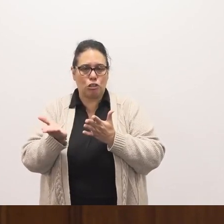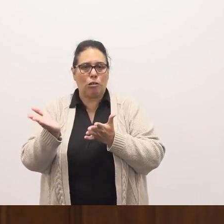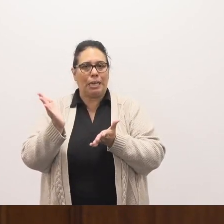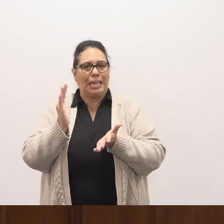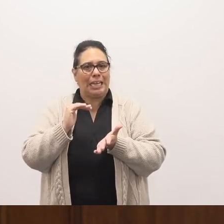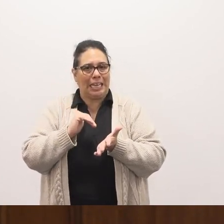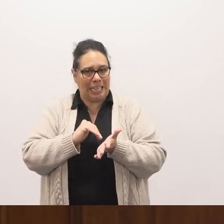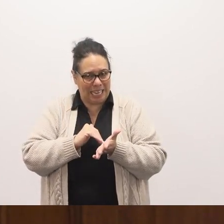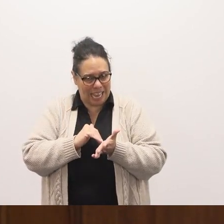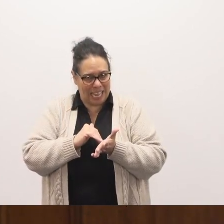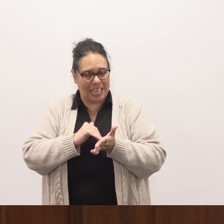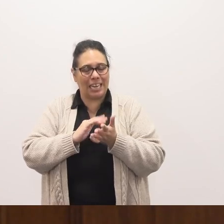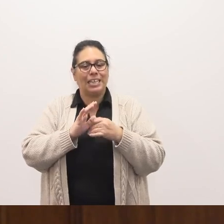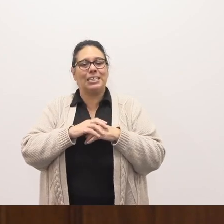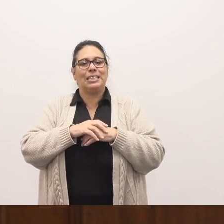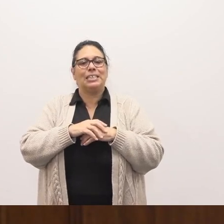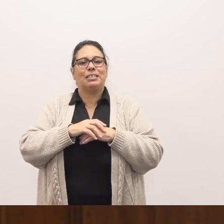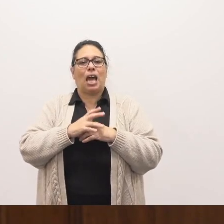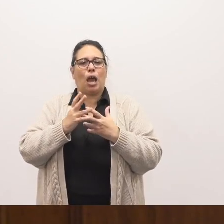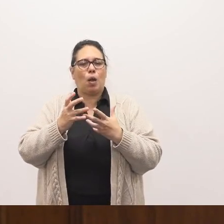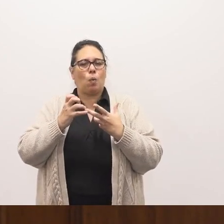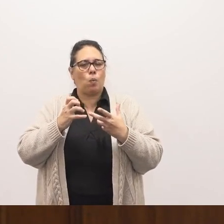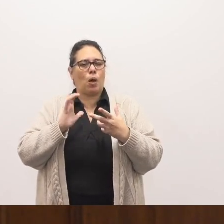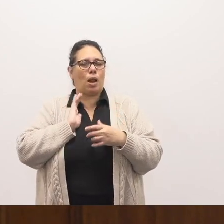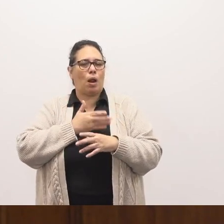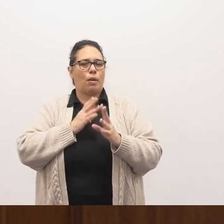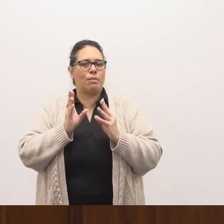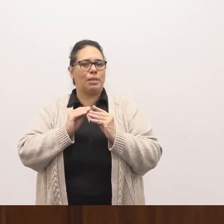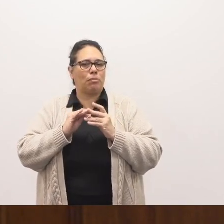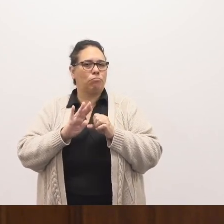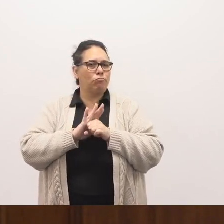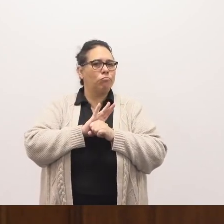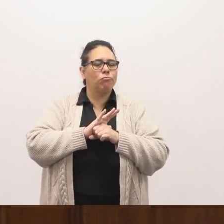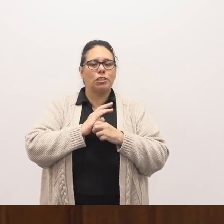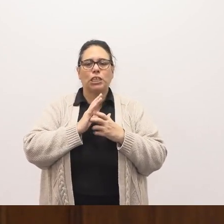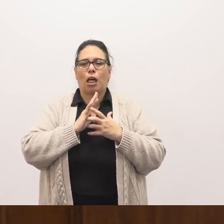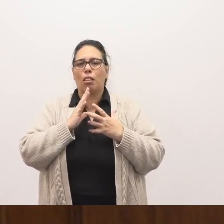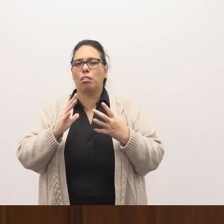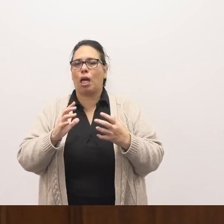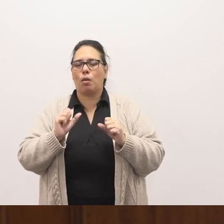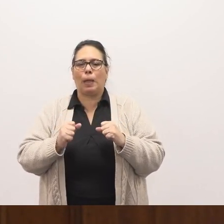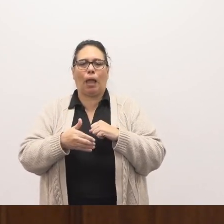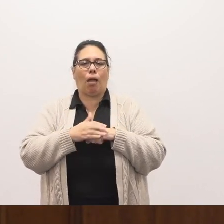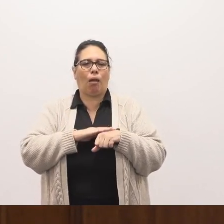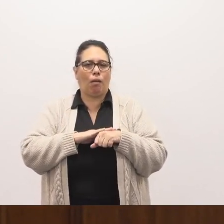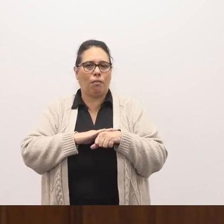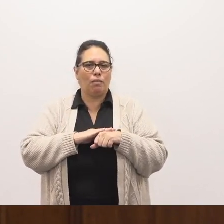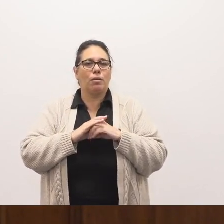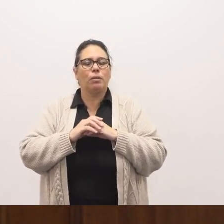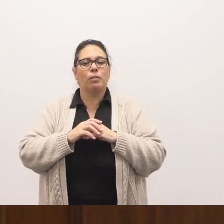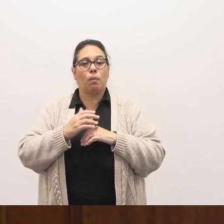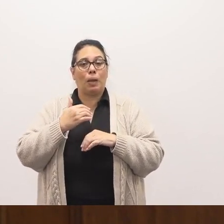of our meetings, I think there's a lot of stuff that we could be covering in these meetings. We had some folks show up